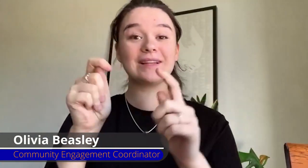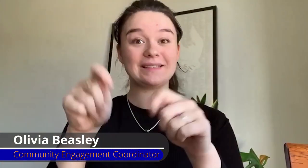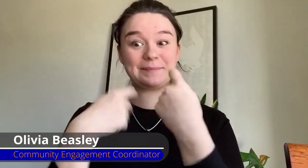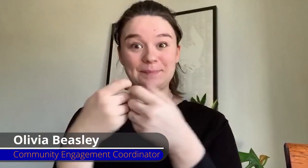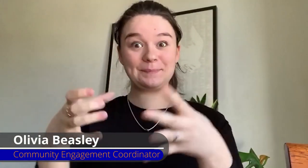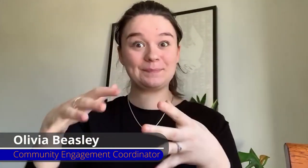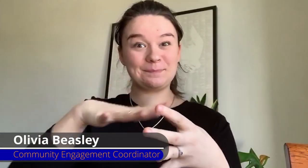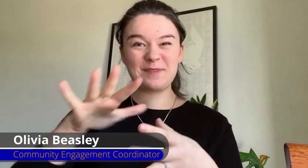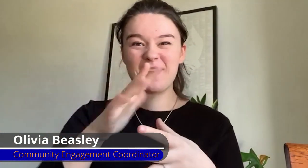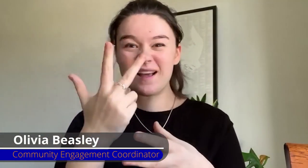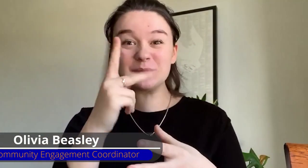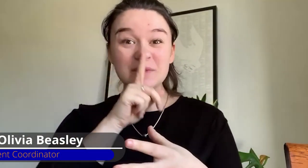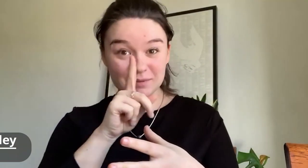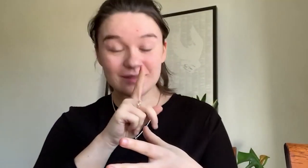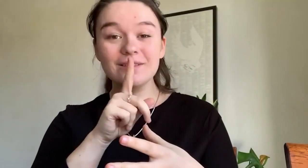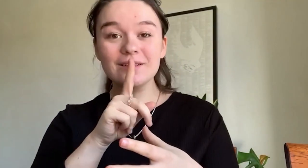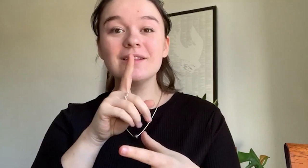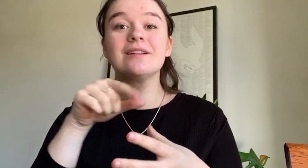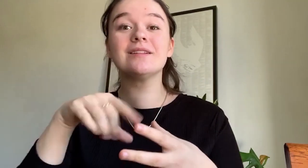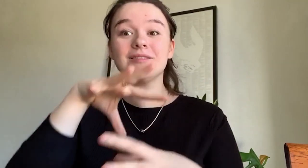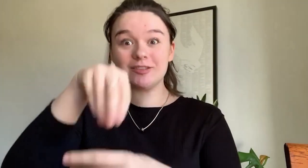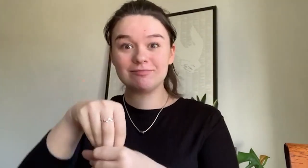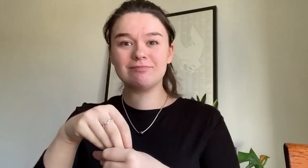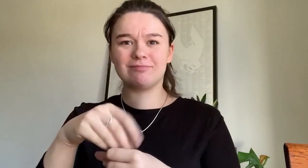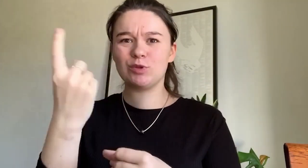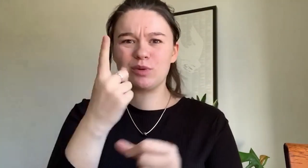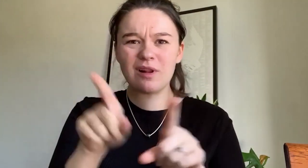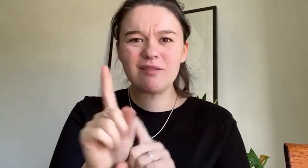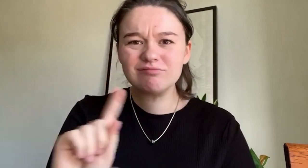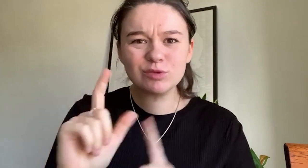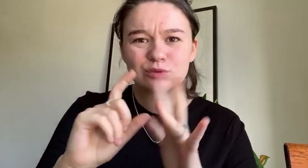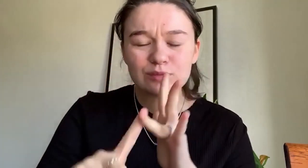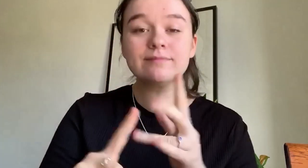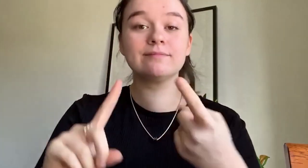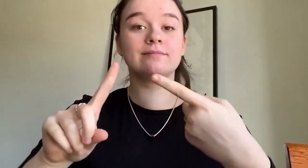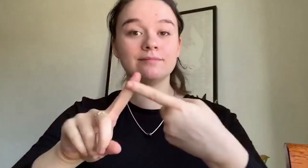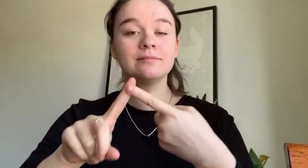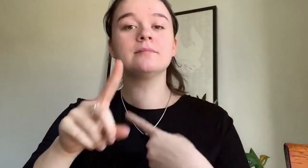We have a team comprising around 8 people, all with different responsibilities.